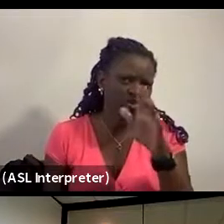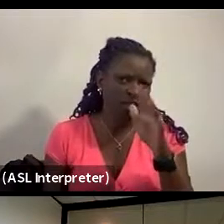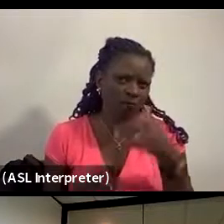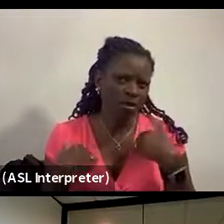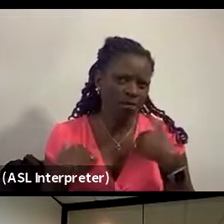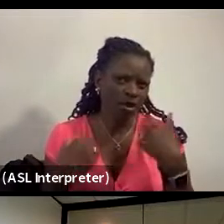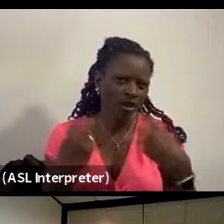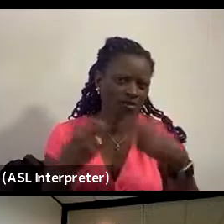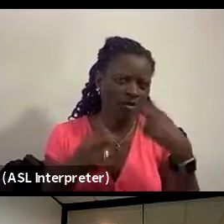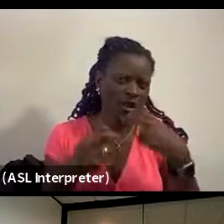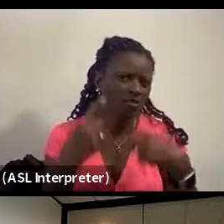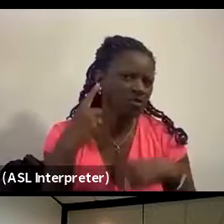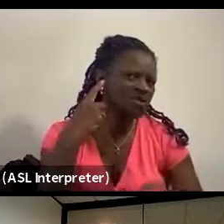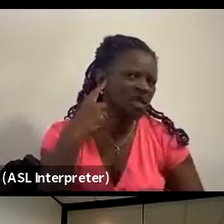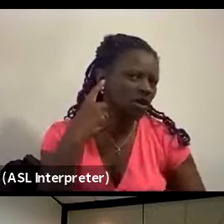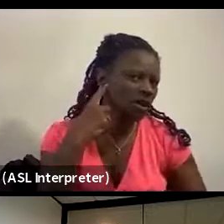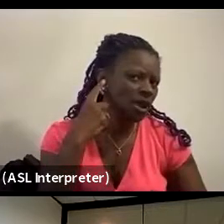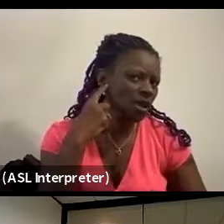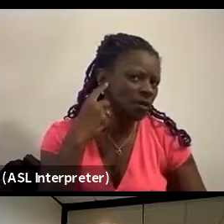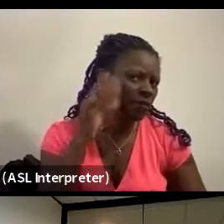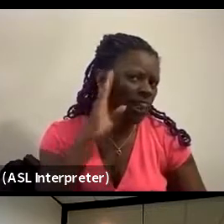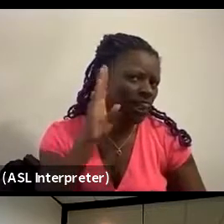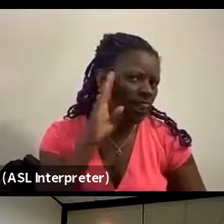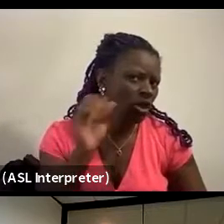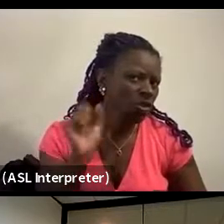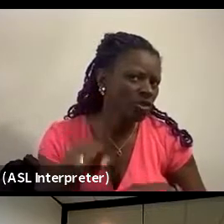Hello. Hi, can you hear us now?